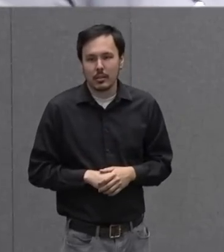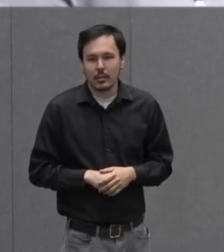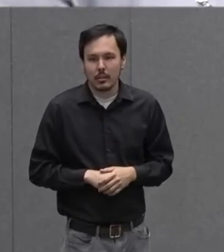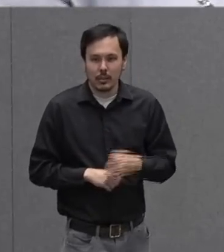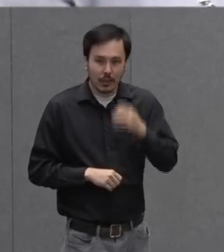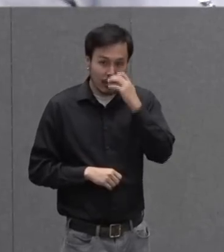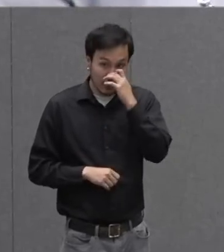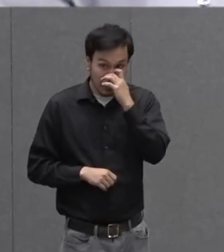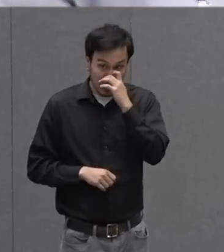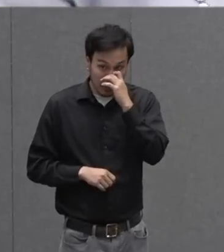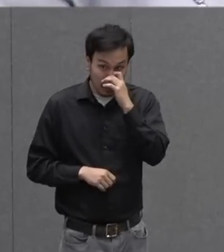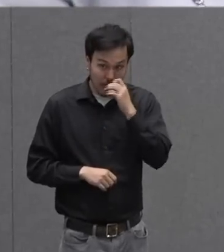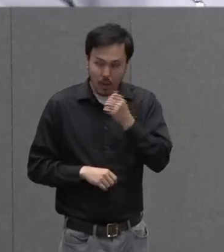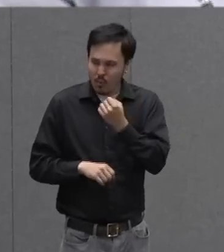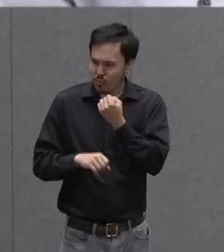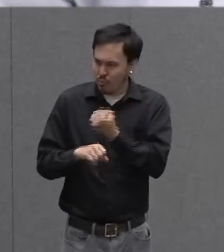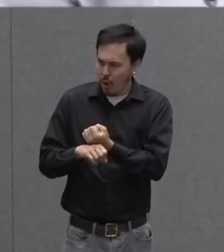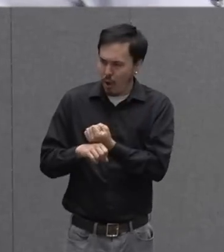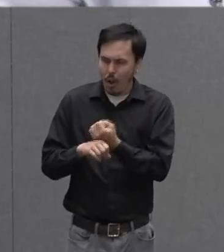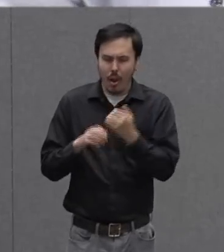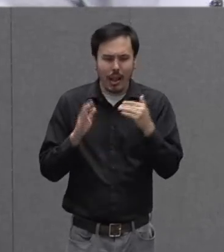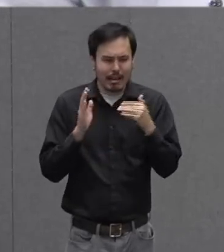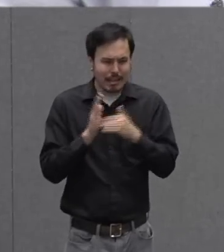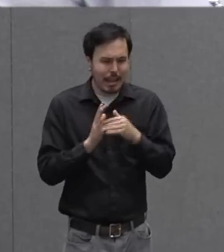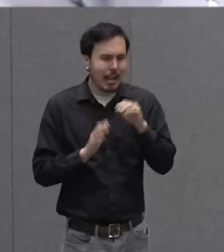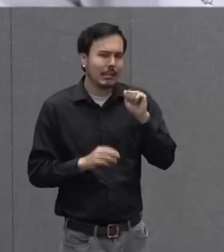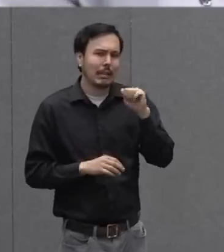Rock verses Apricot.